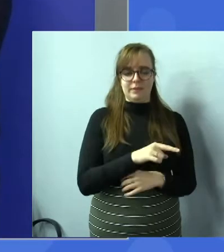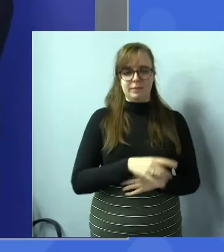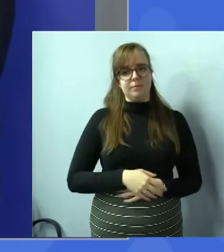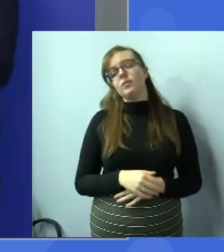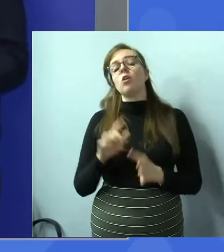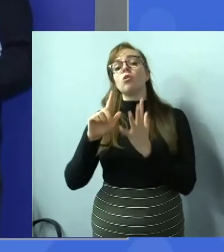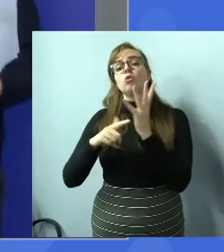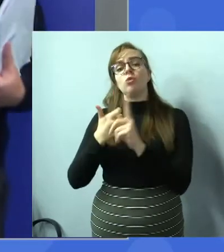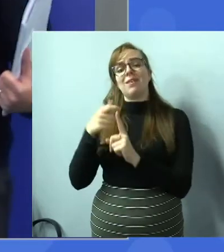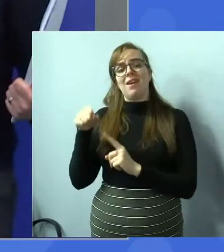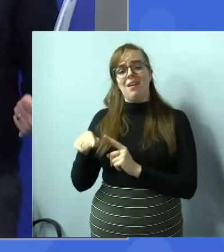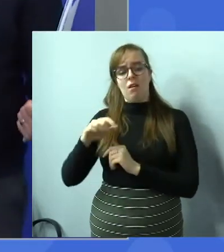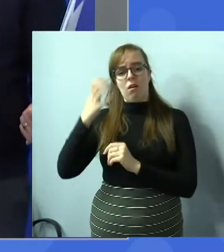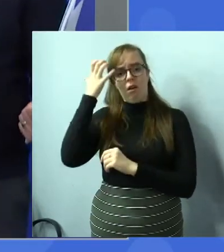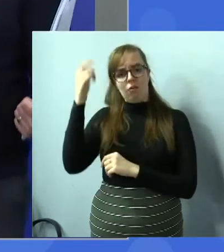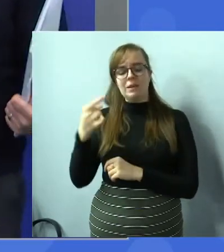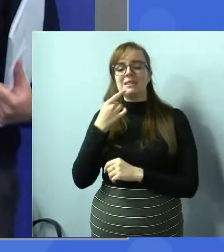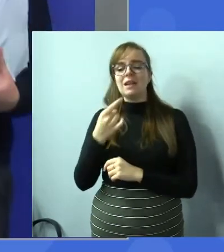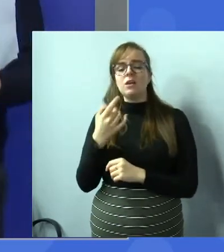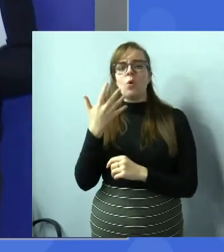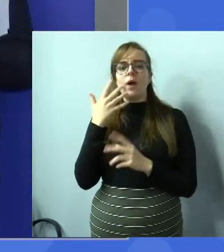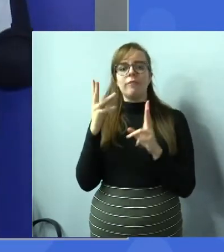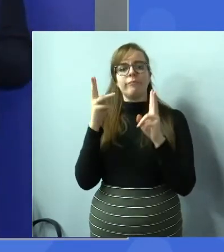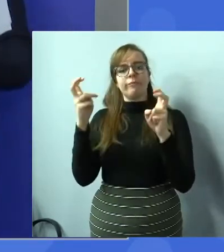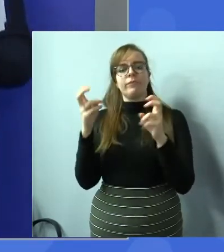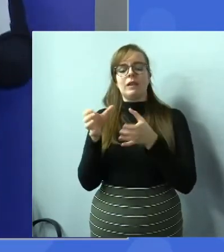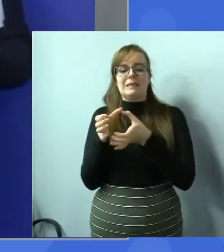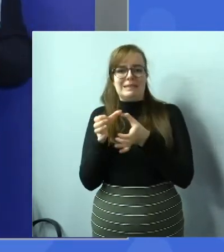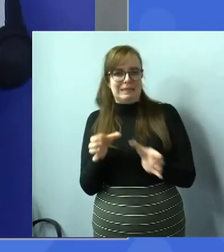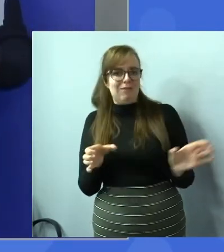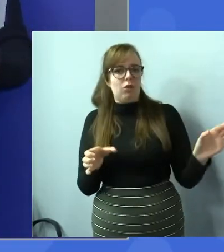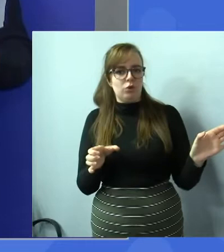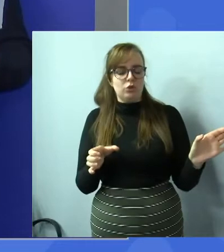when we framed devolution no one really expected this no it's been the EU and if